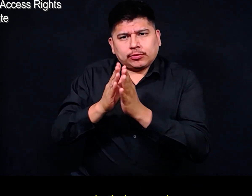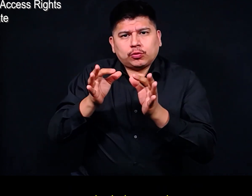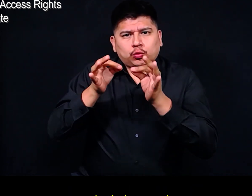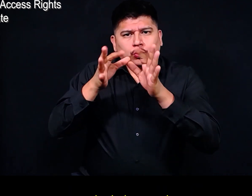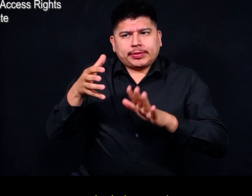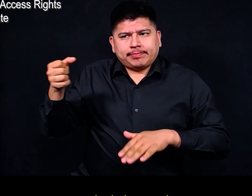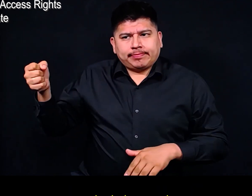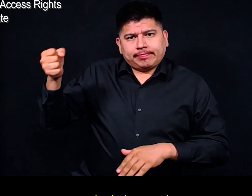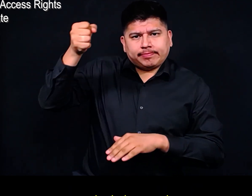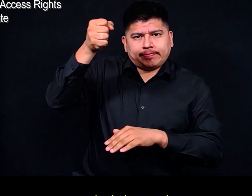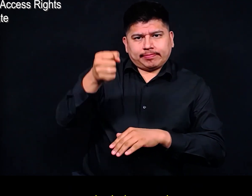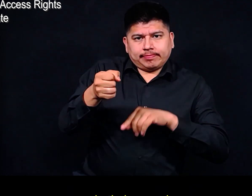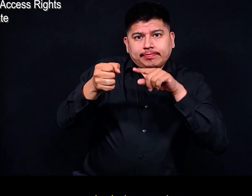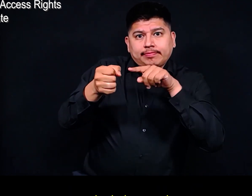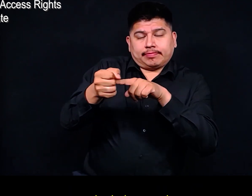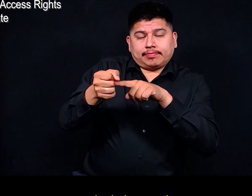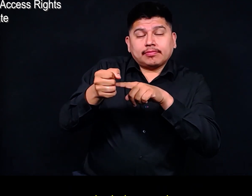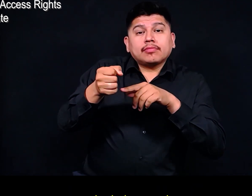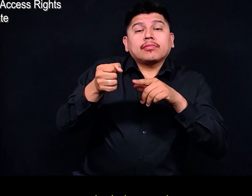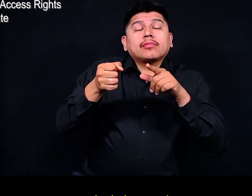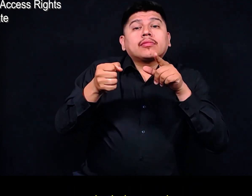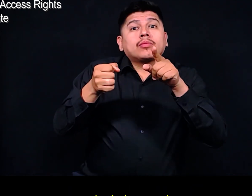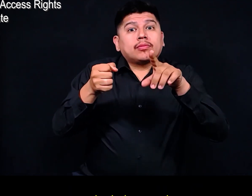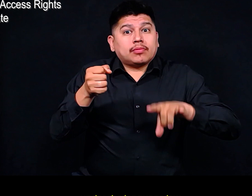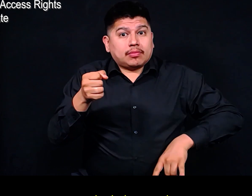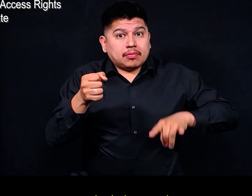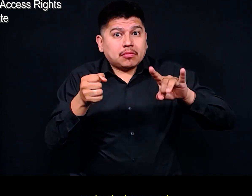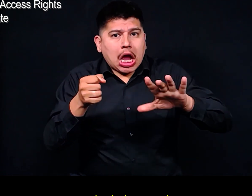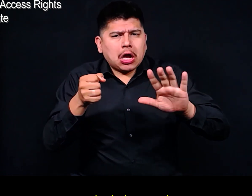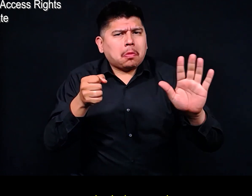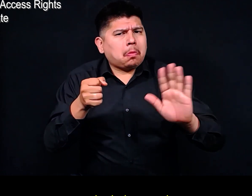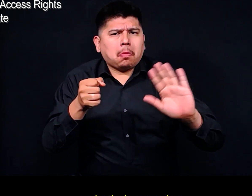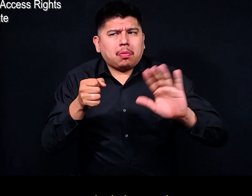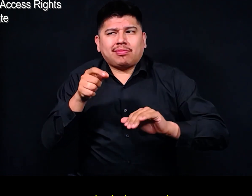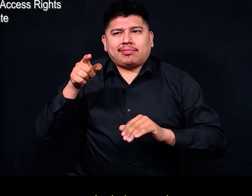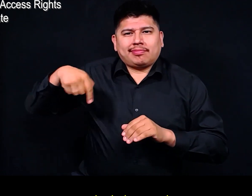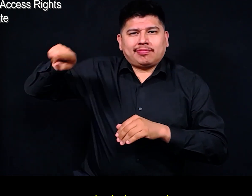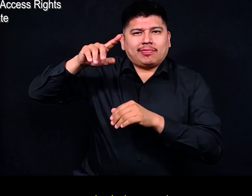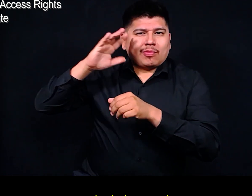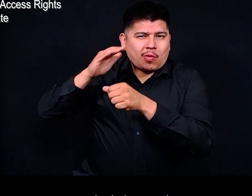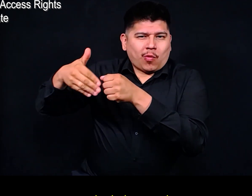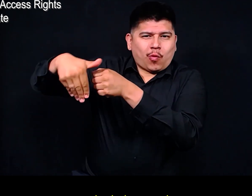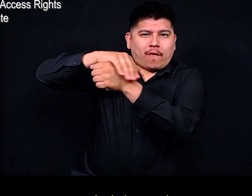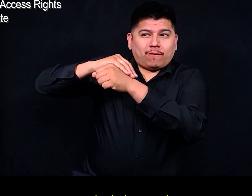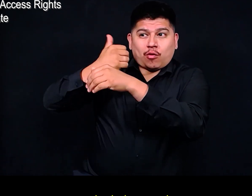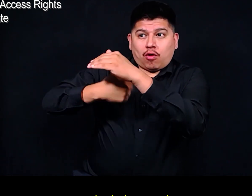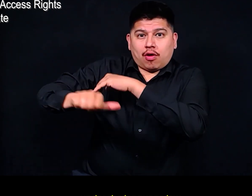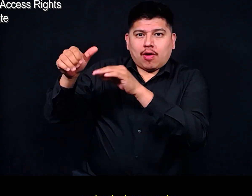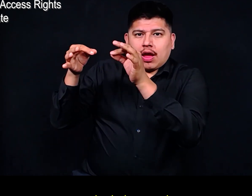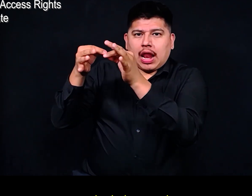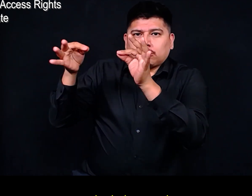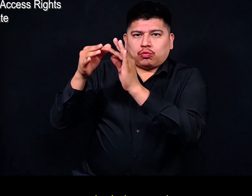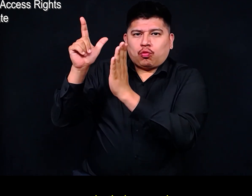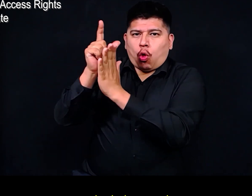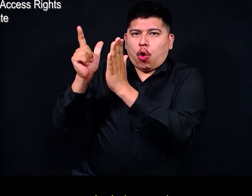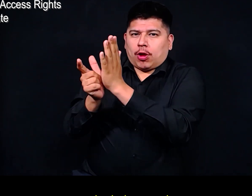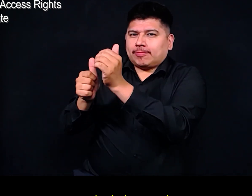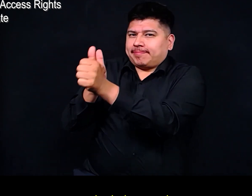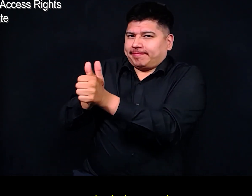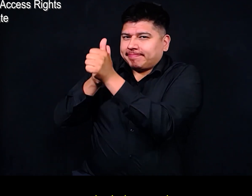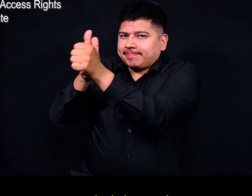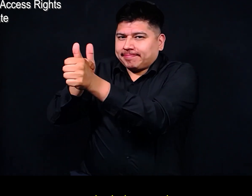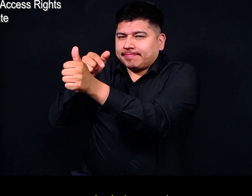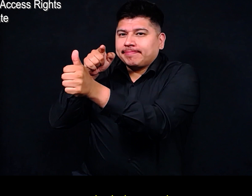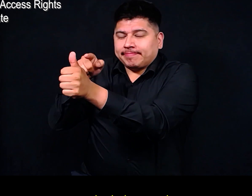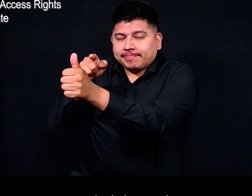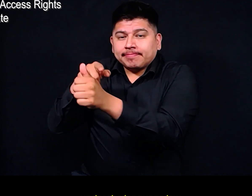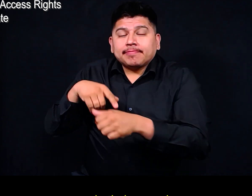under the language law.